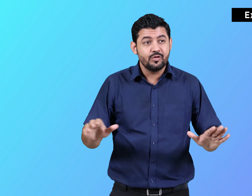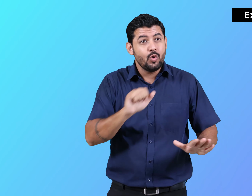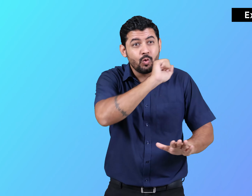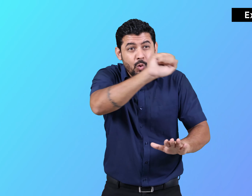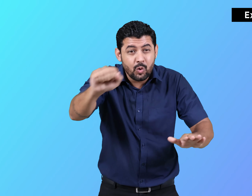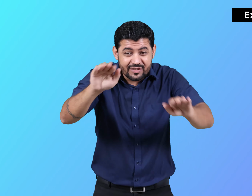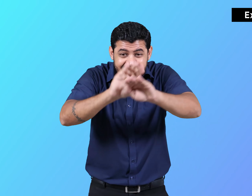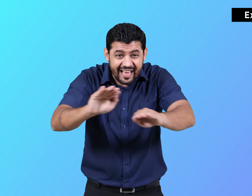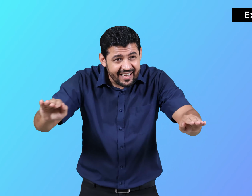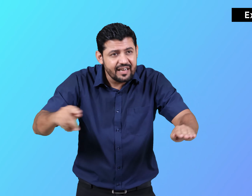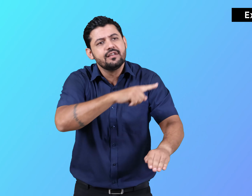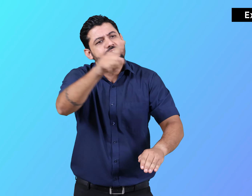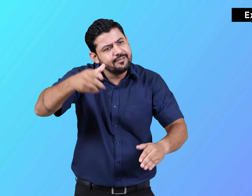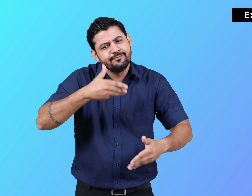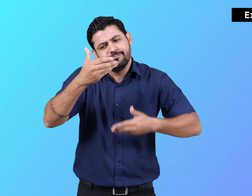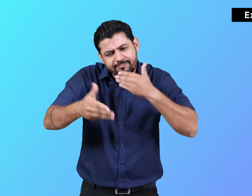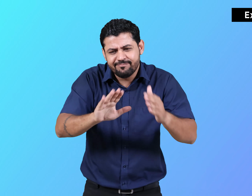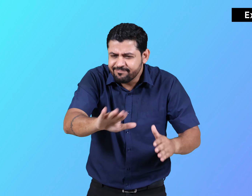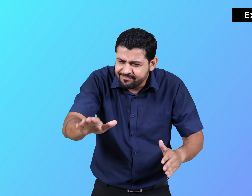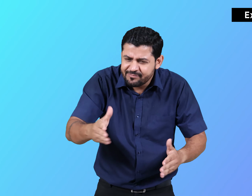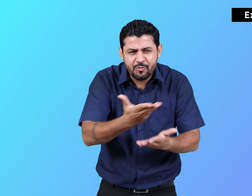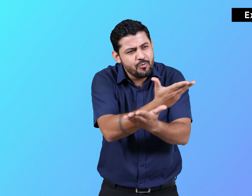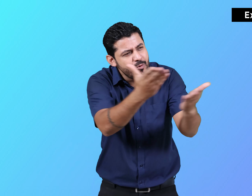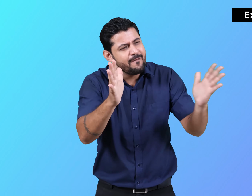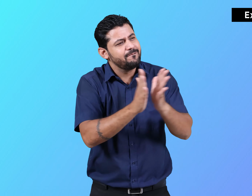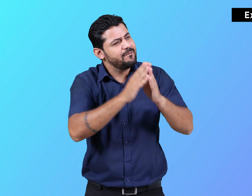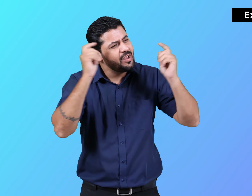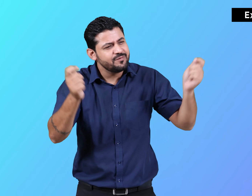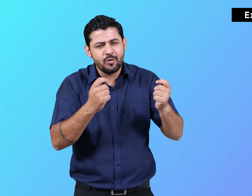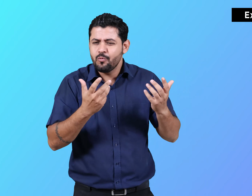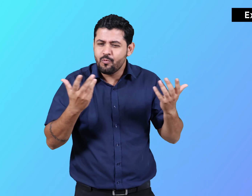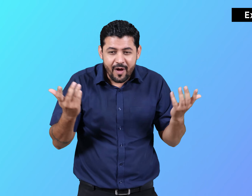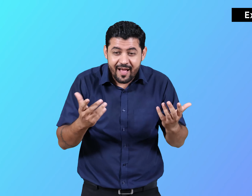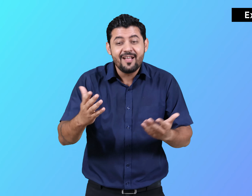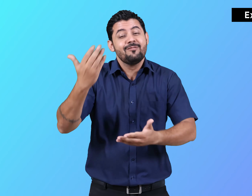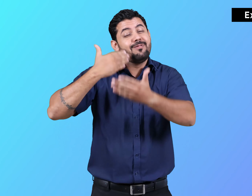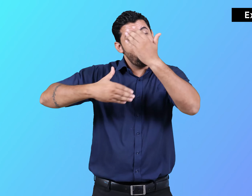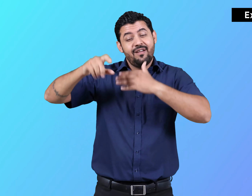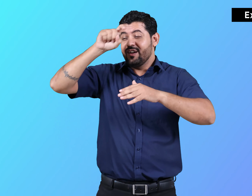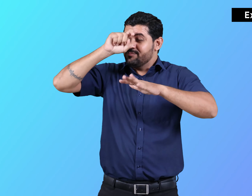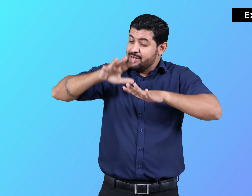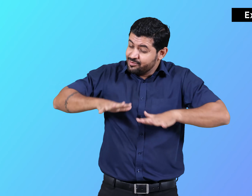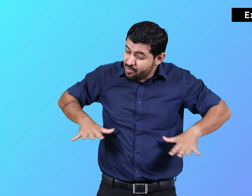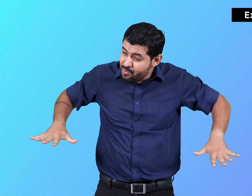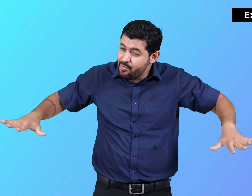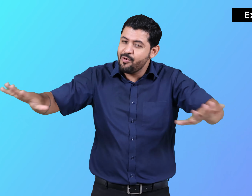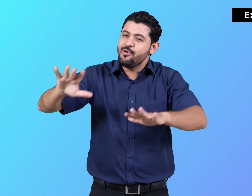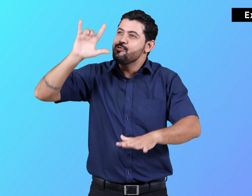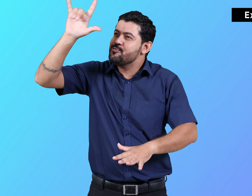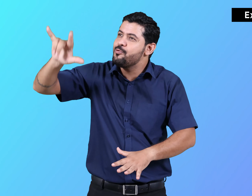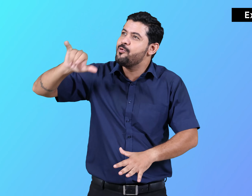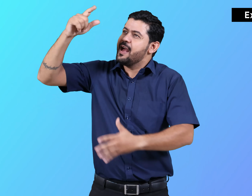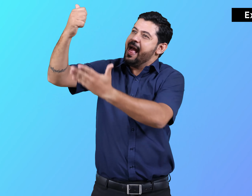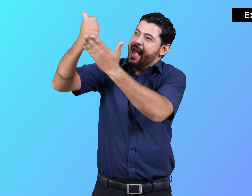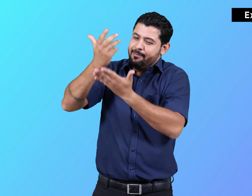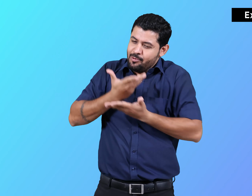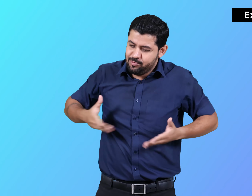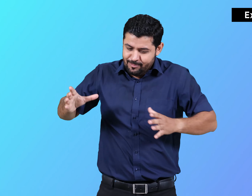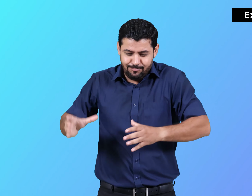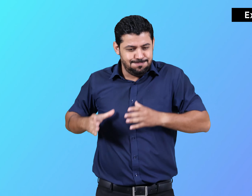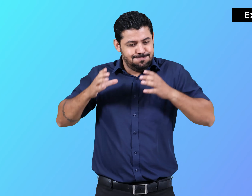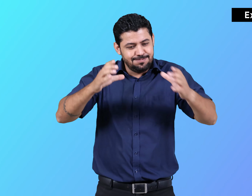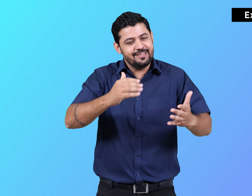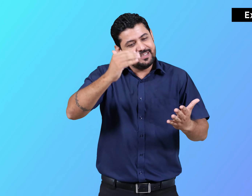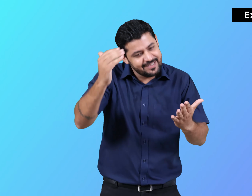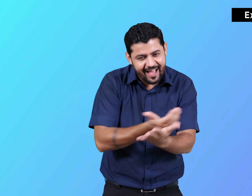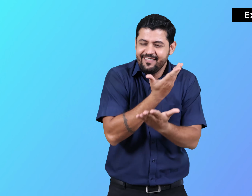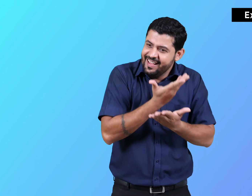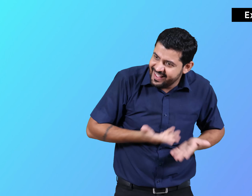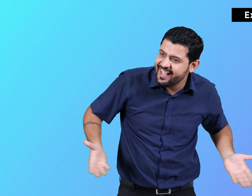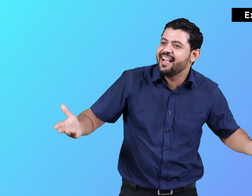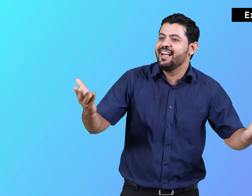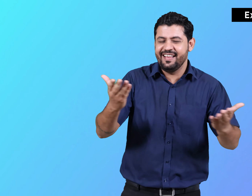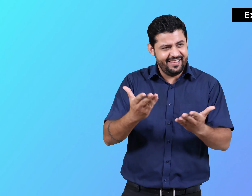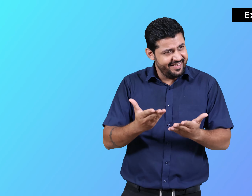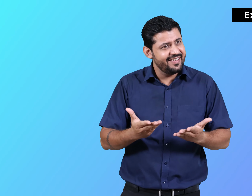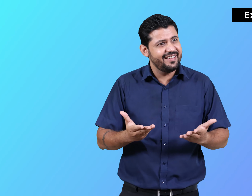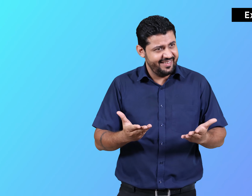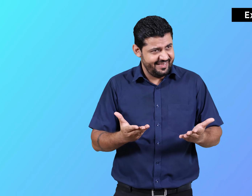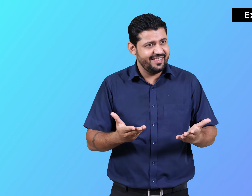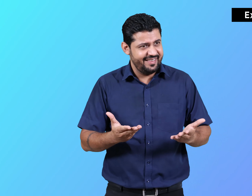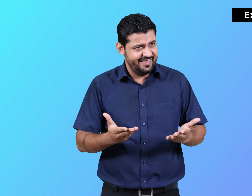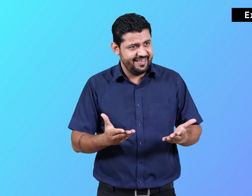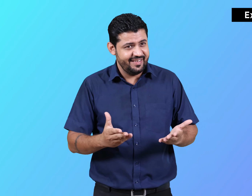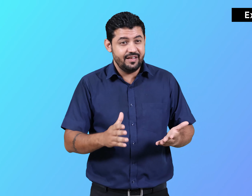On this day you should tell your children, ‘We are having this festival because the LORD took me out of Egypt.’